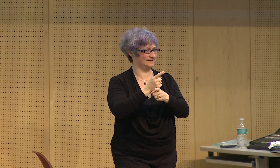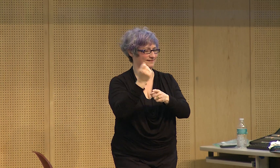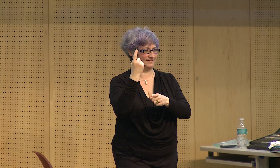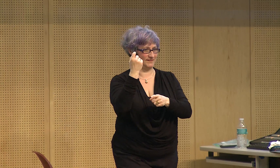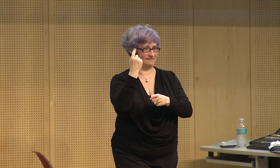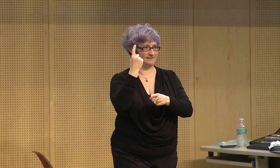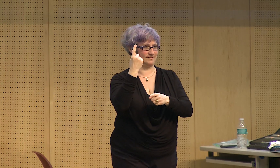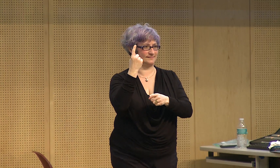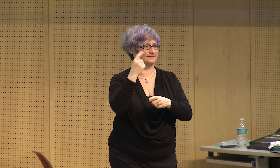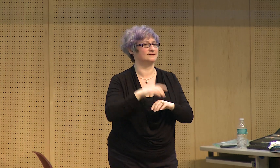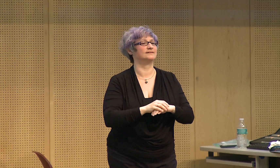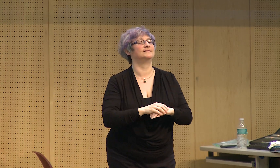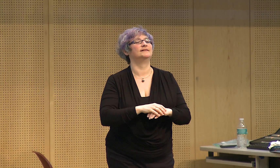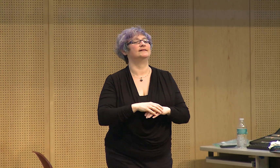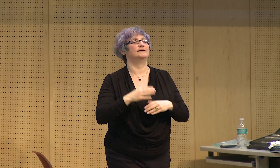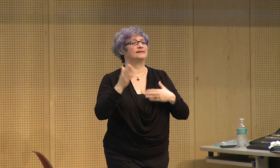I believe at 11:00 in the morning.